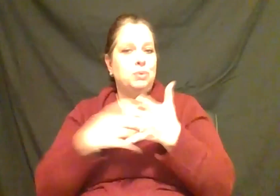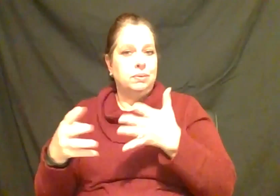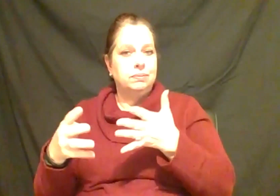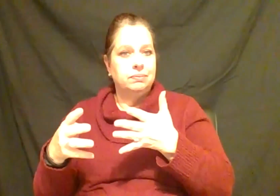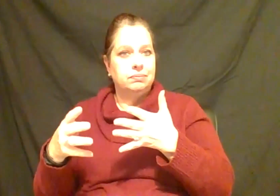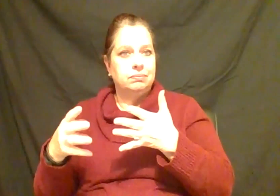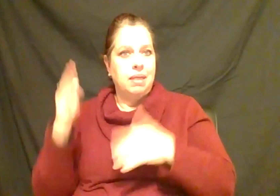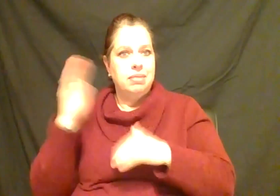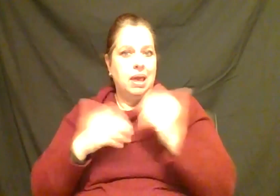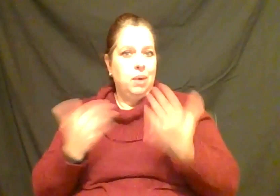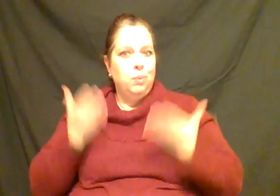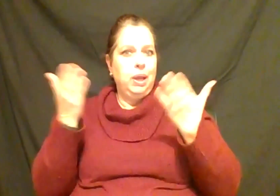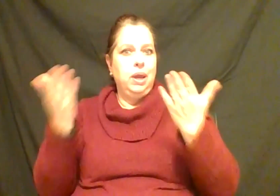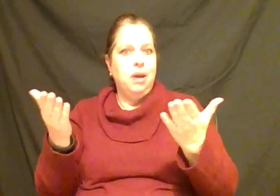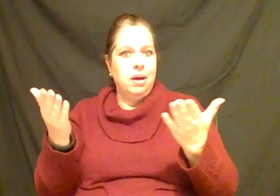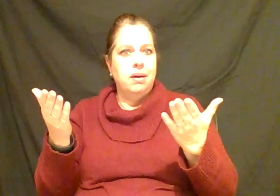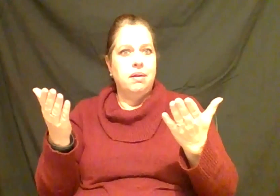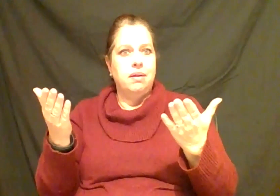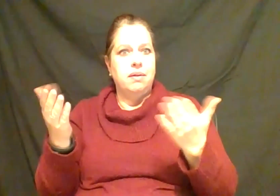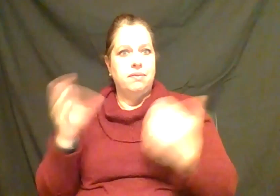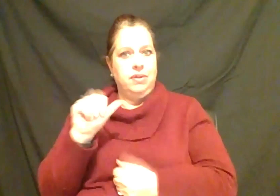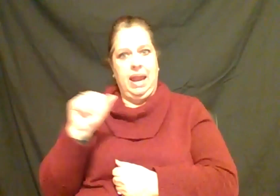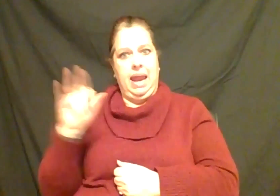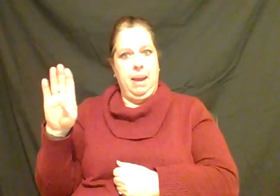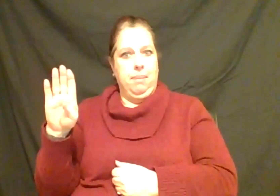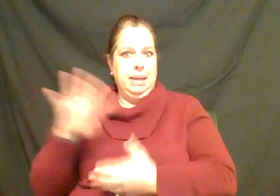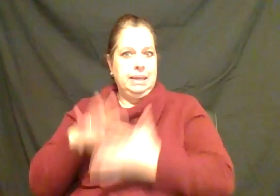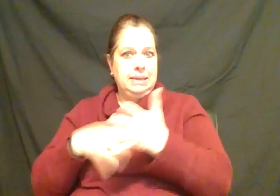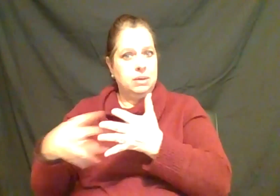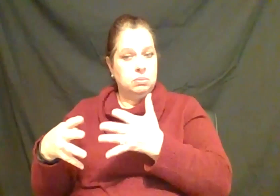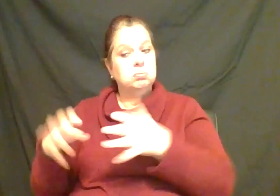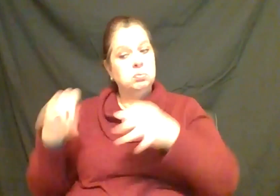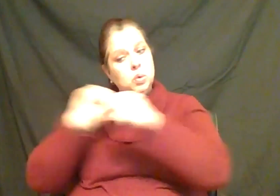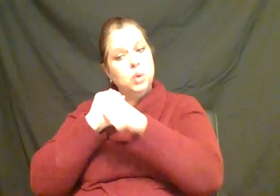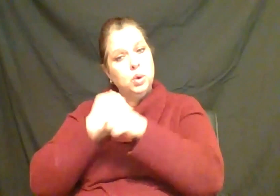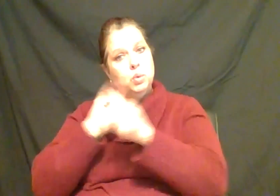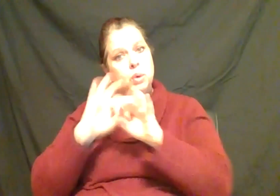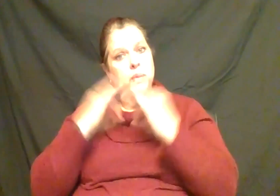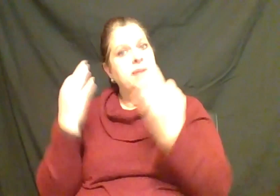we offer in our current schedule being a b and we work with those families individually to leverage